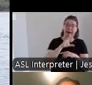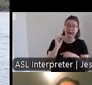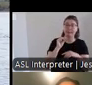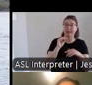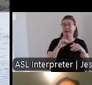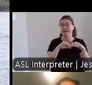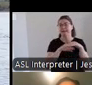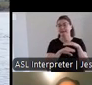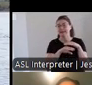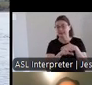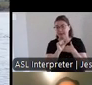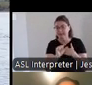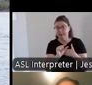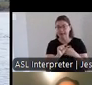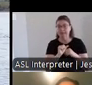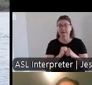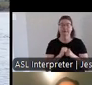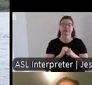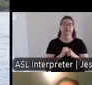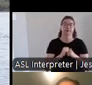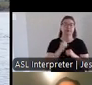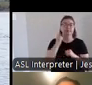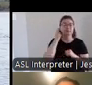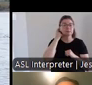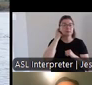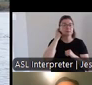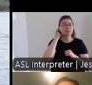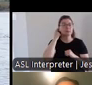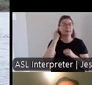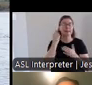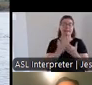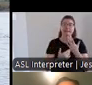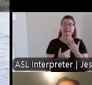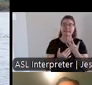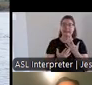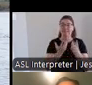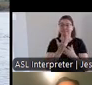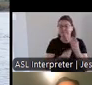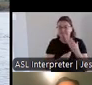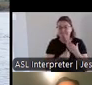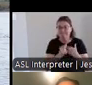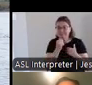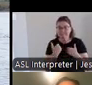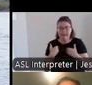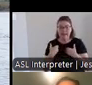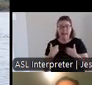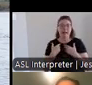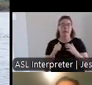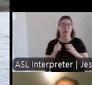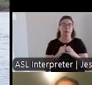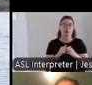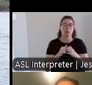It talks a little bit about some shortcomings that Manifold has in the context of WCAG 2.1 AA.